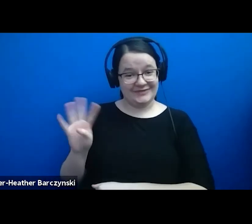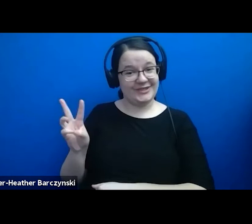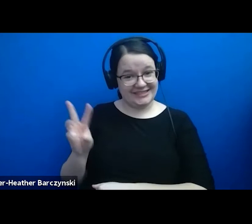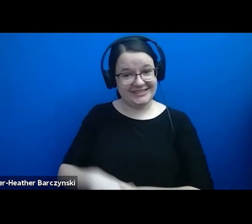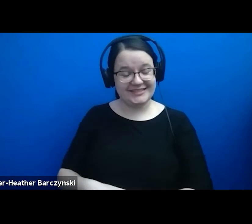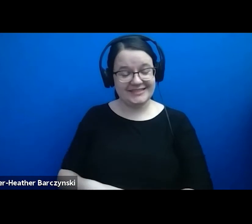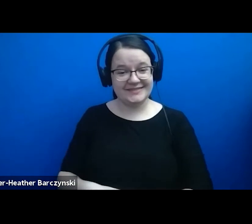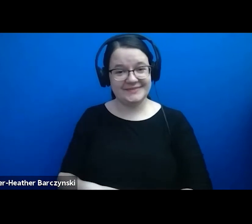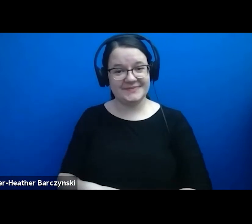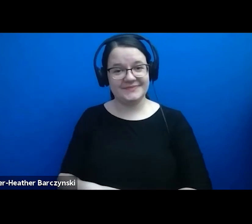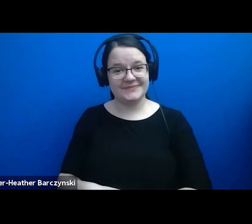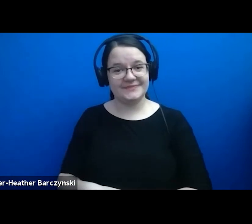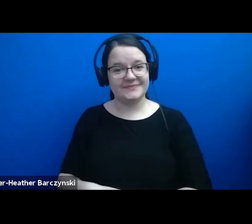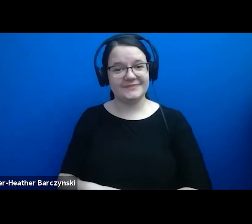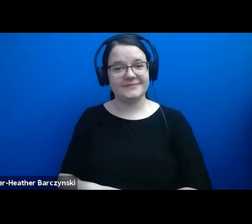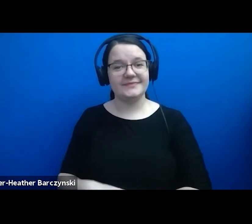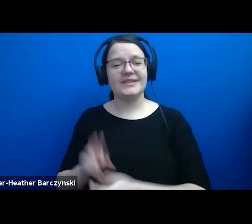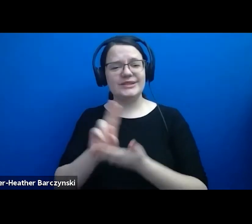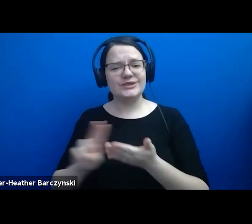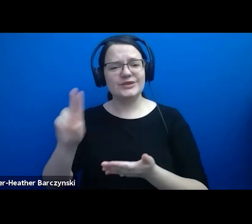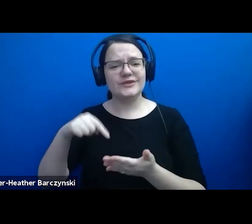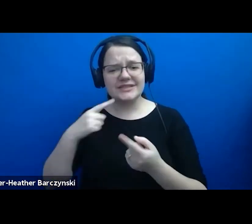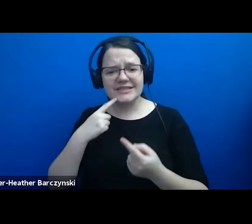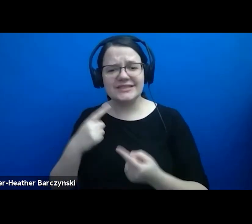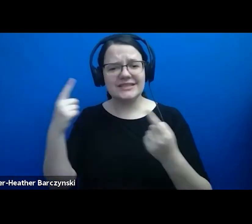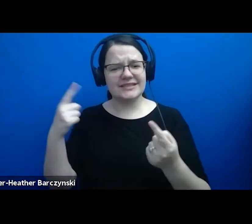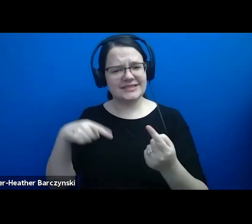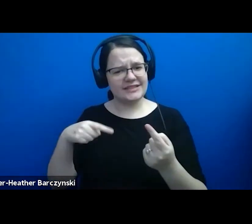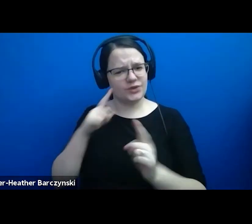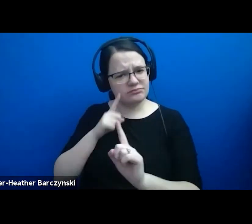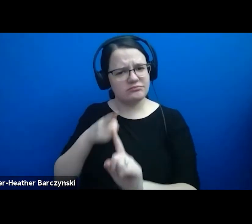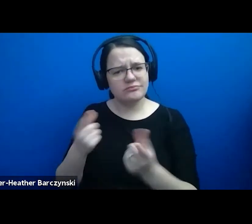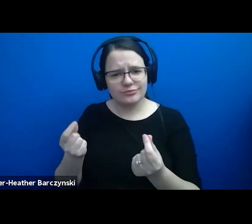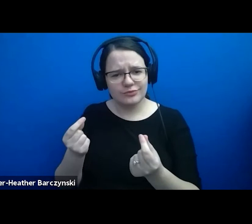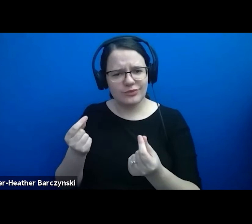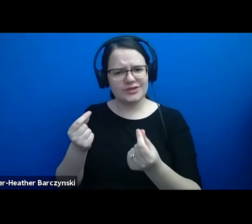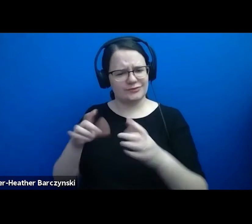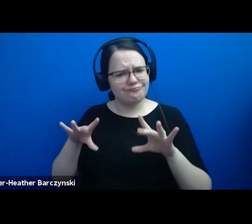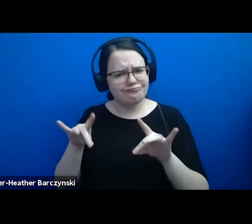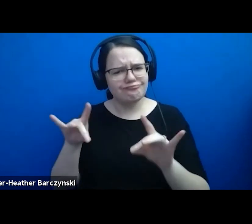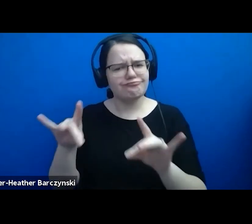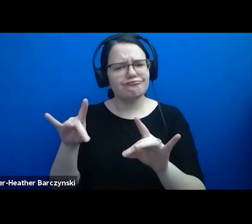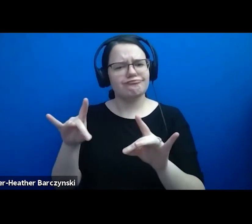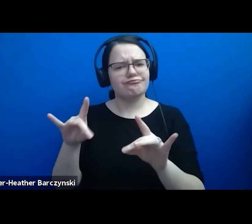successful universities are about acquiring and producing knowledge and translating that knowledge